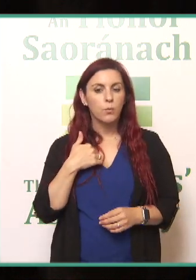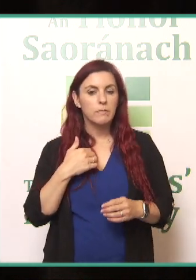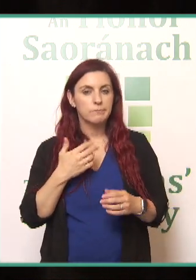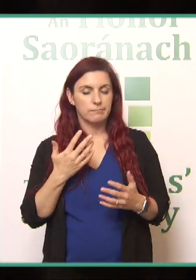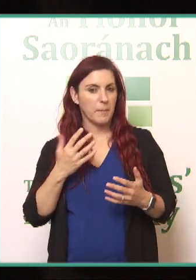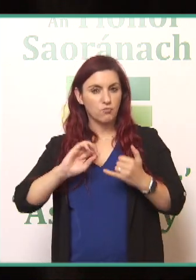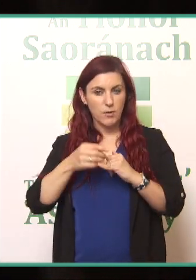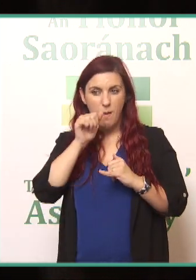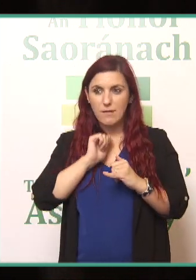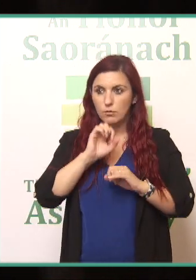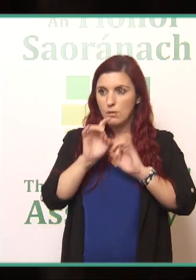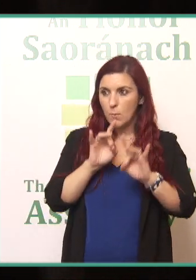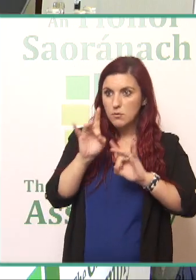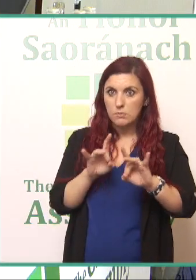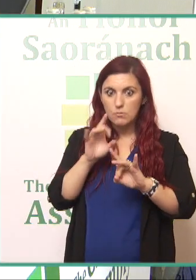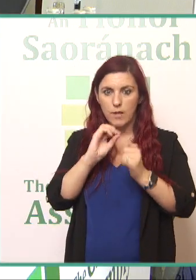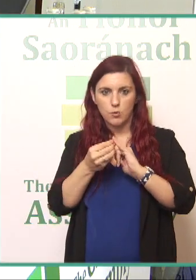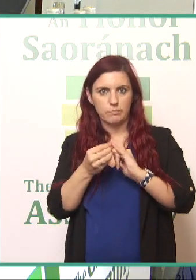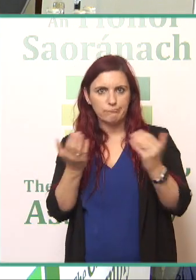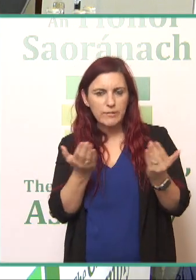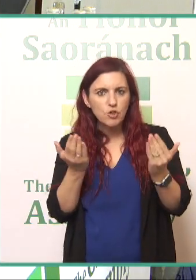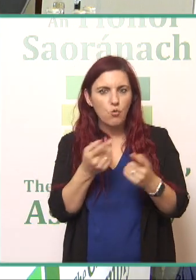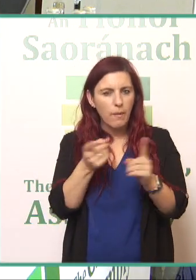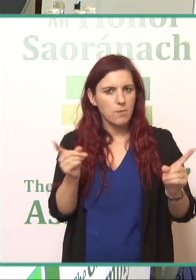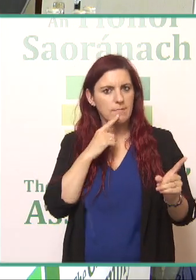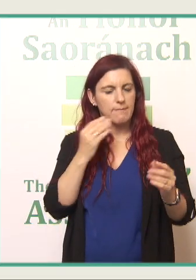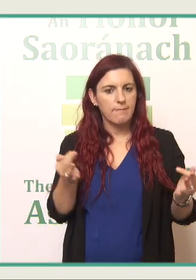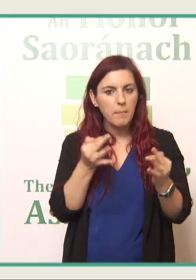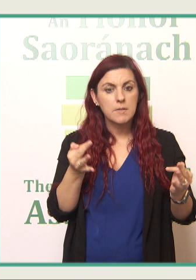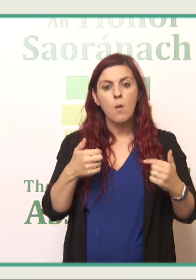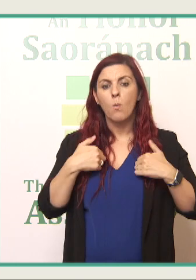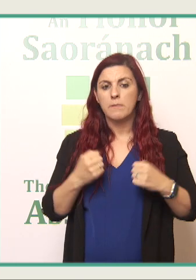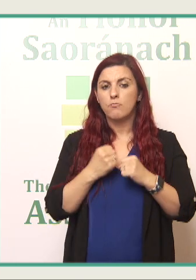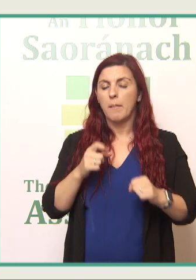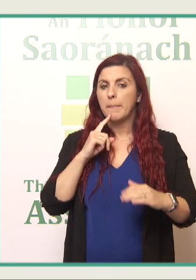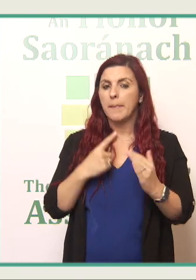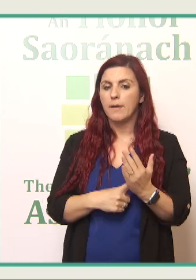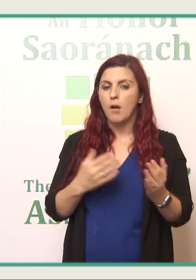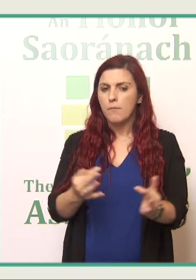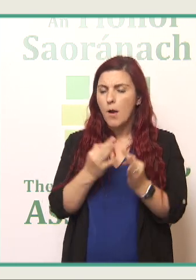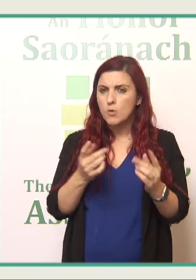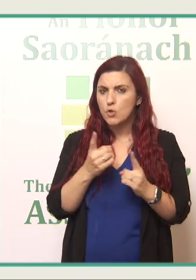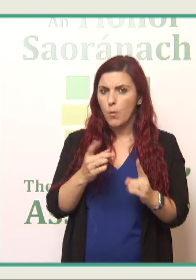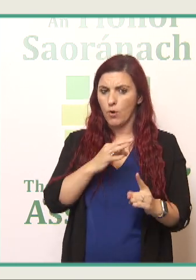very briefly underpayments we believe that farmers produce potentially not just good food but a good